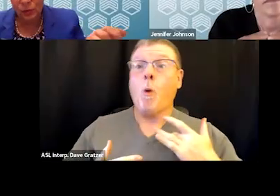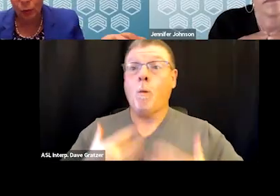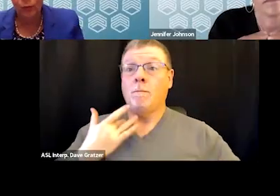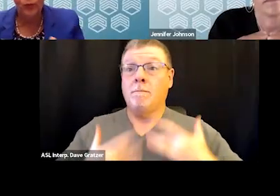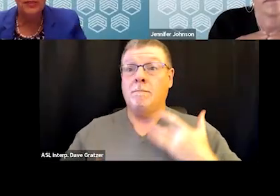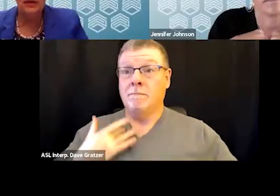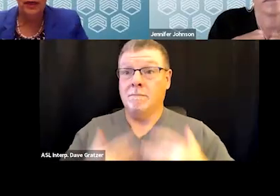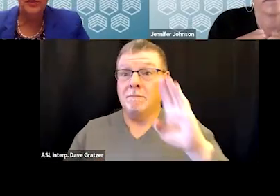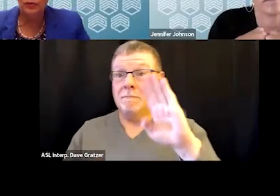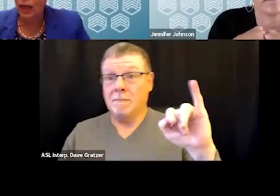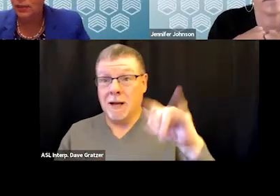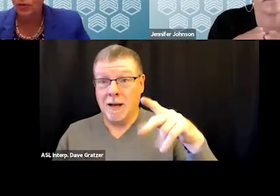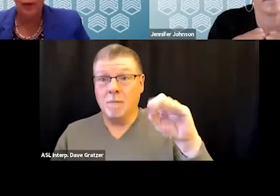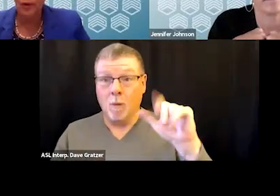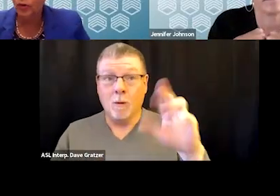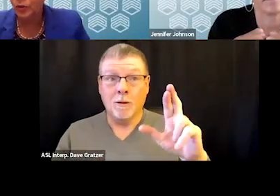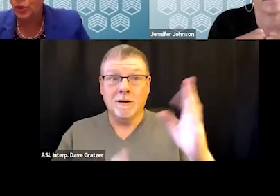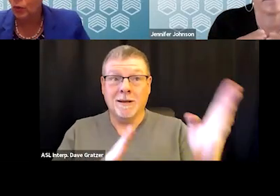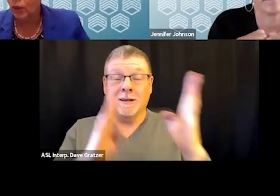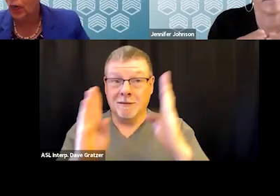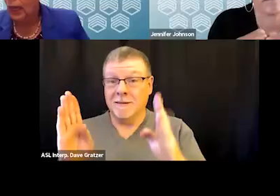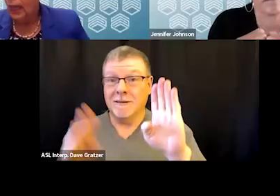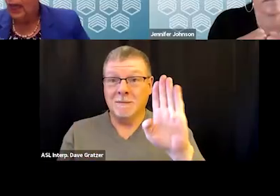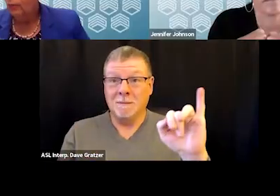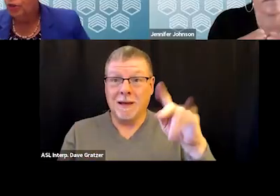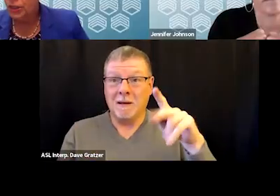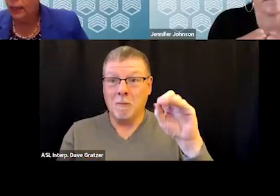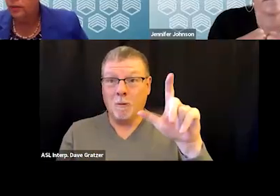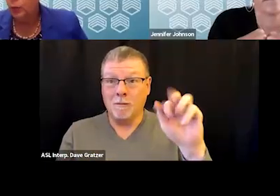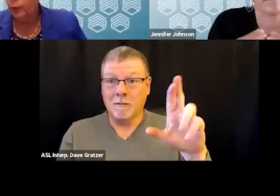That's what we segue into next to, bipolar disorder, um, which cycles